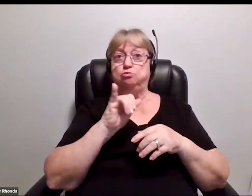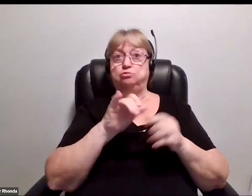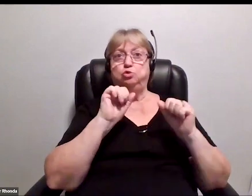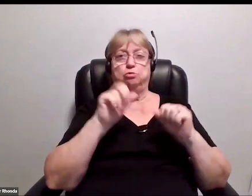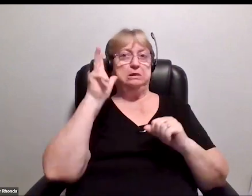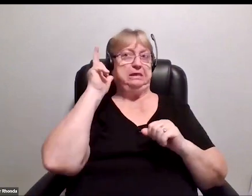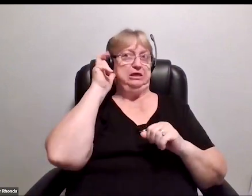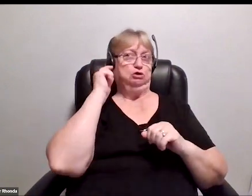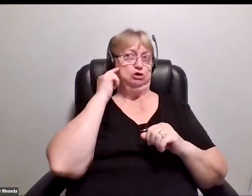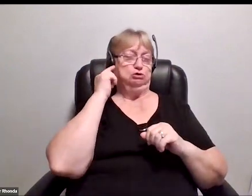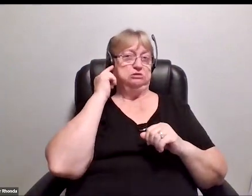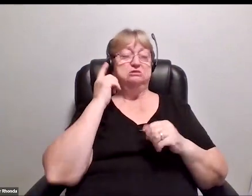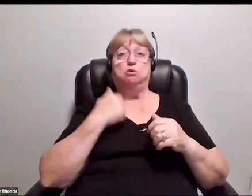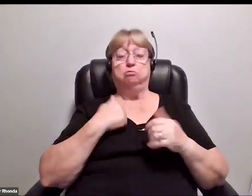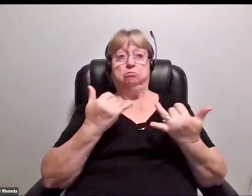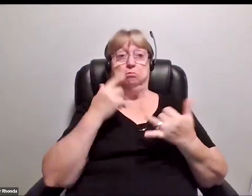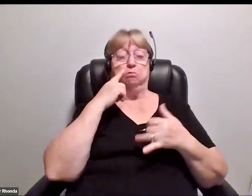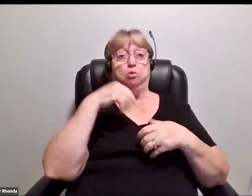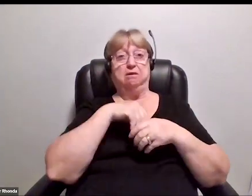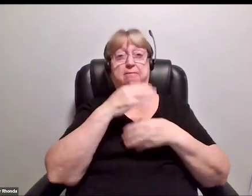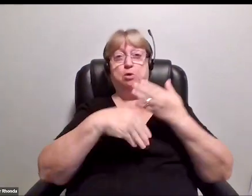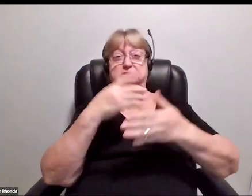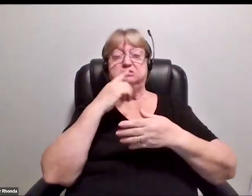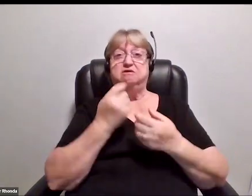Hence, we are in the process of producing 12 audio booklets